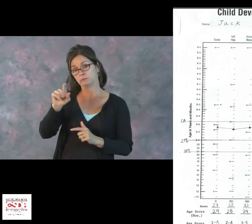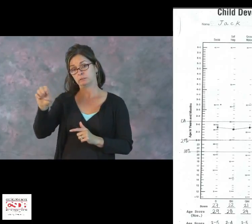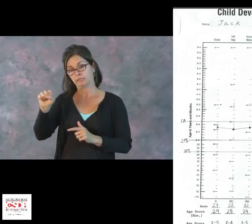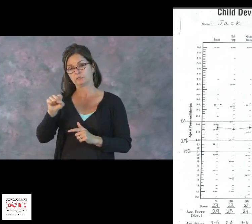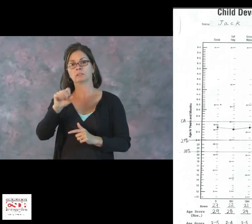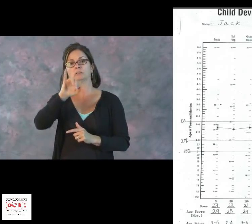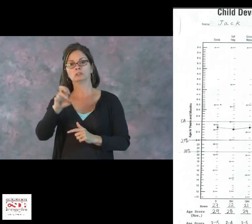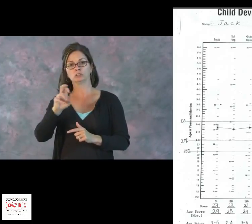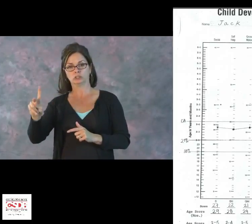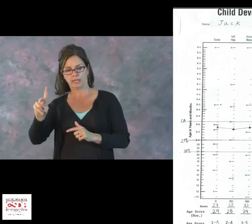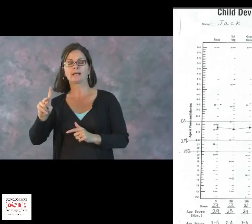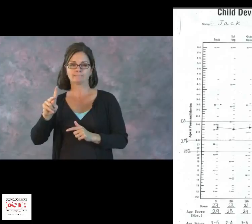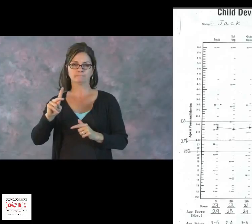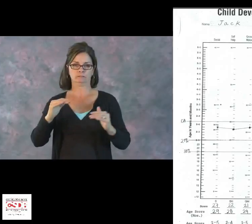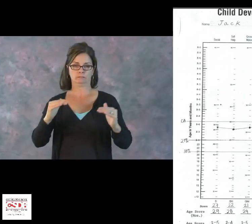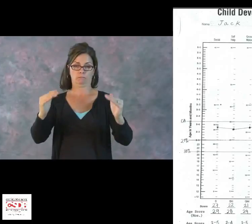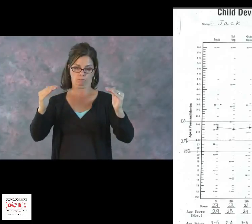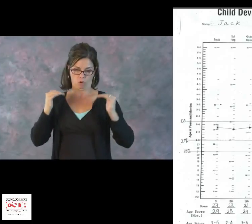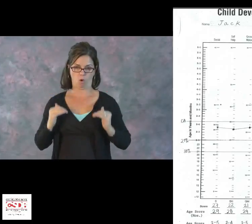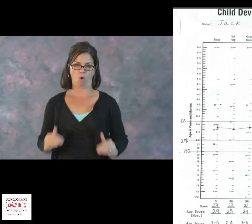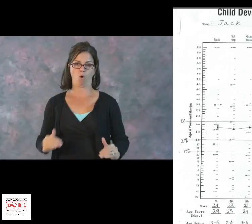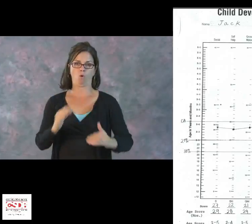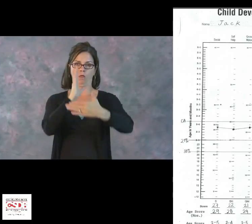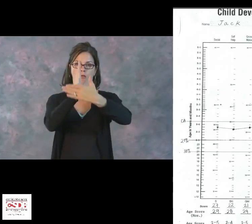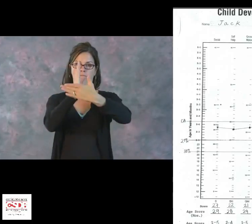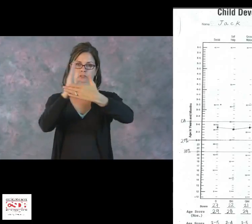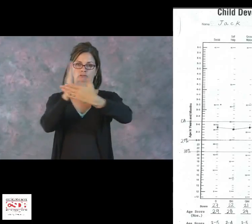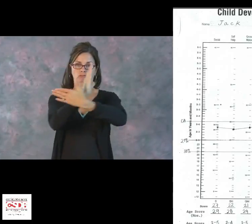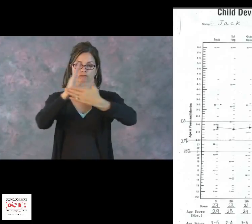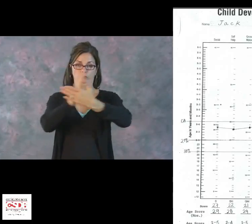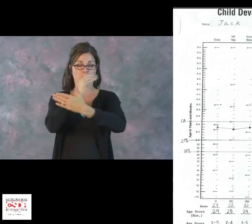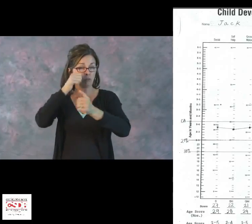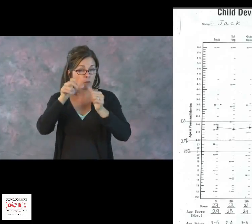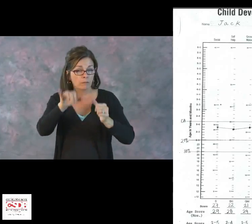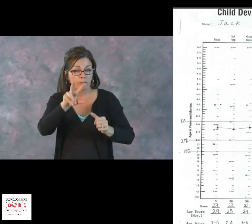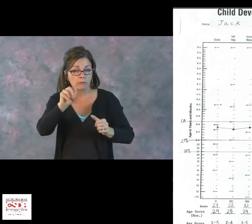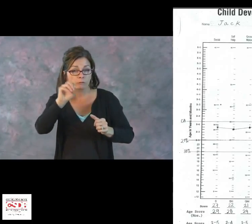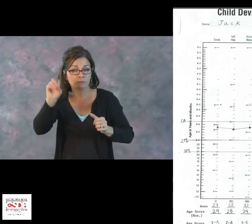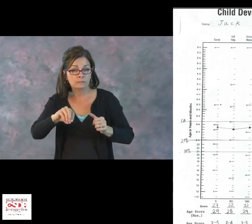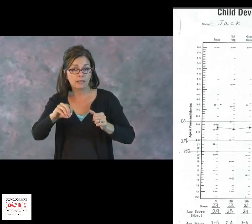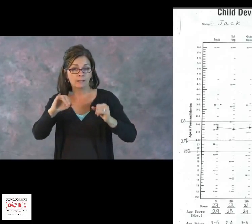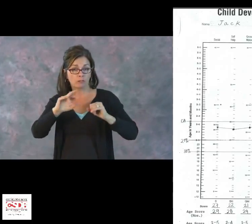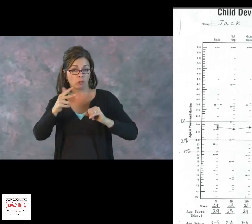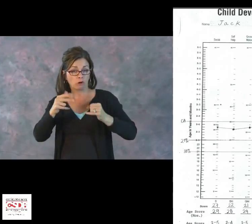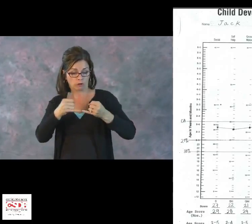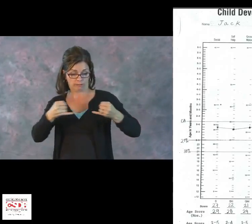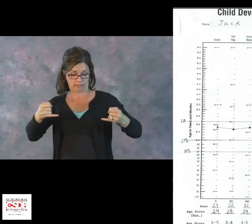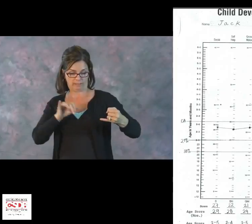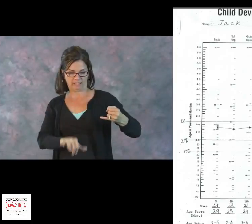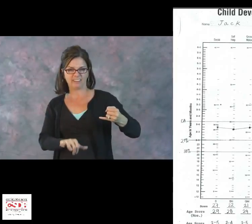well below the average range. Remember, the 30% line indicates scores that are 30%